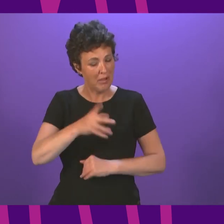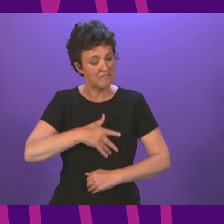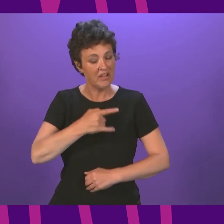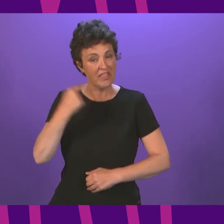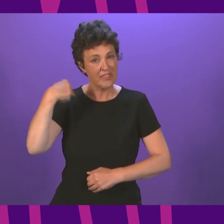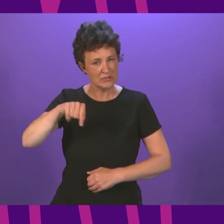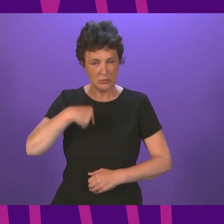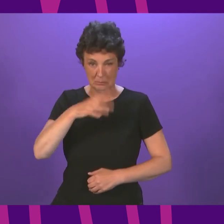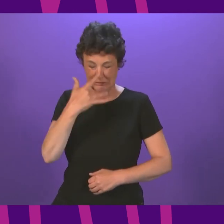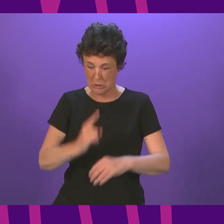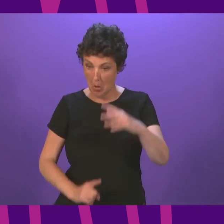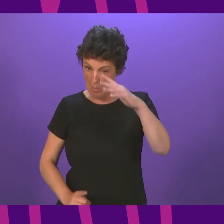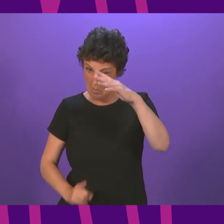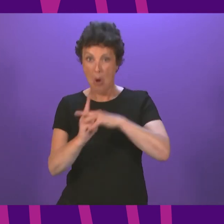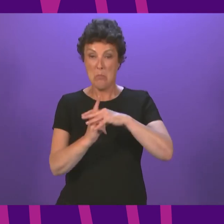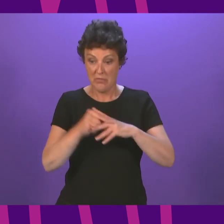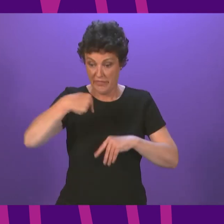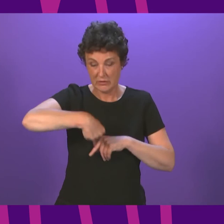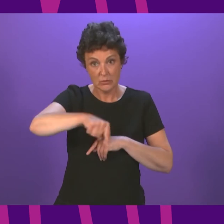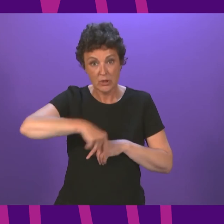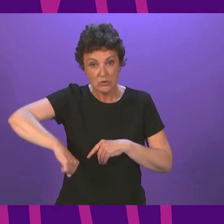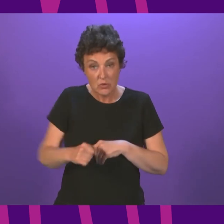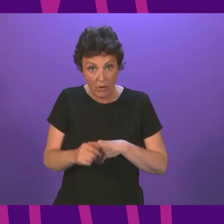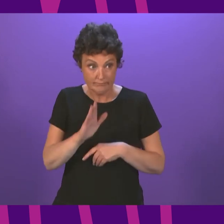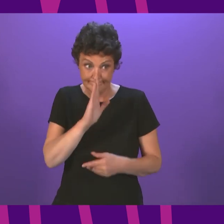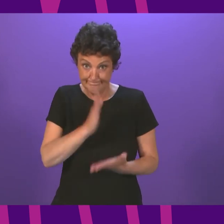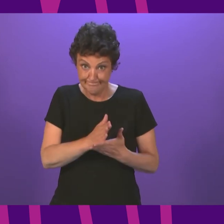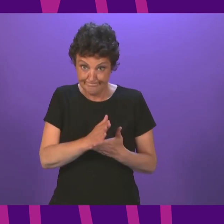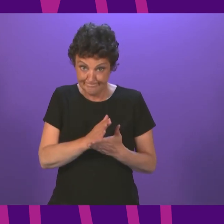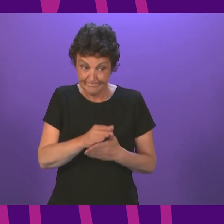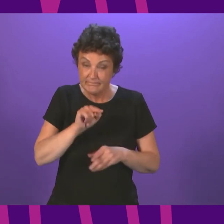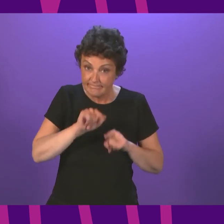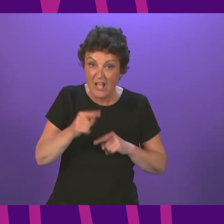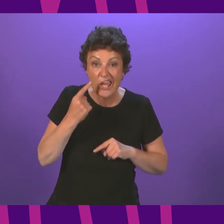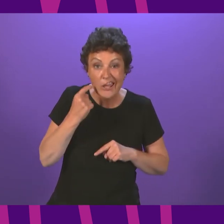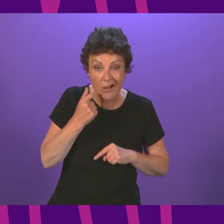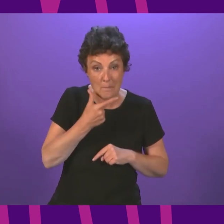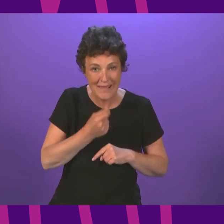from adding in areas of policy in which they feel there is a gap. Nevertheless, we have